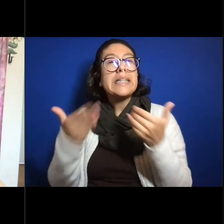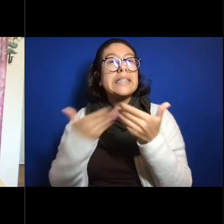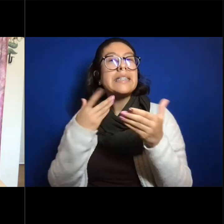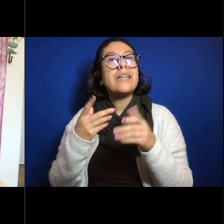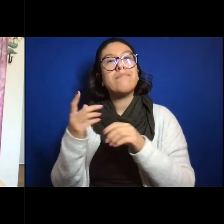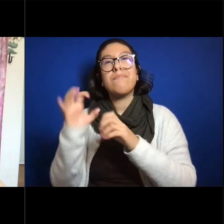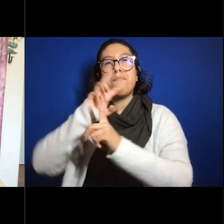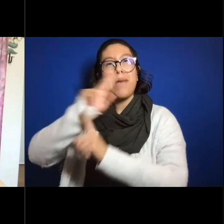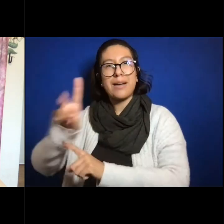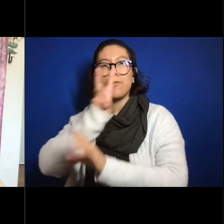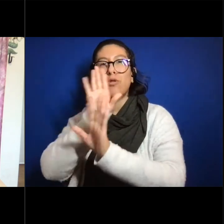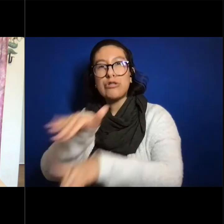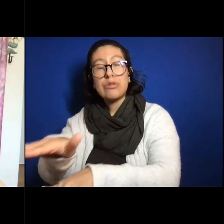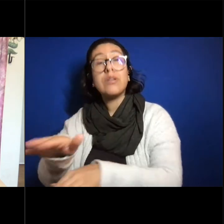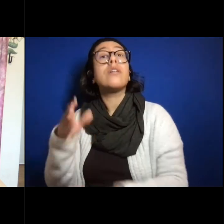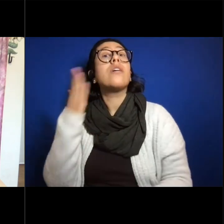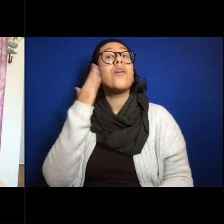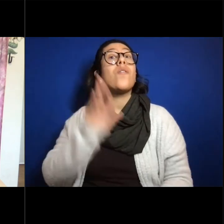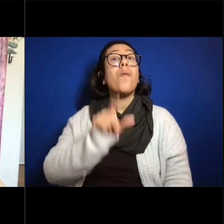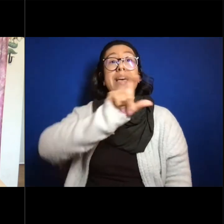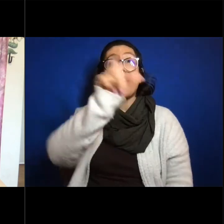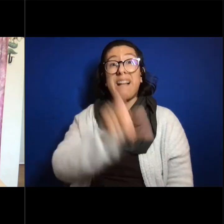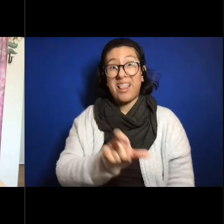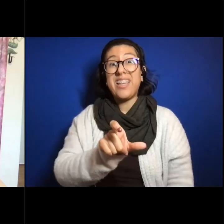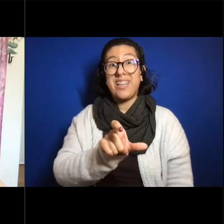with the water coming in and they do do things like travel by boat.